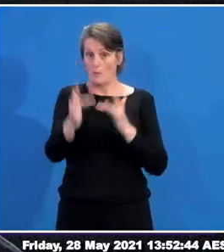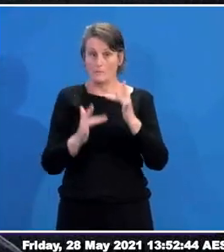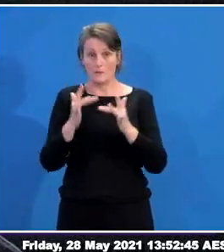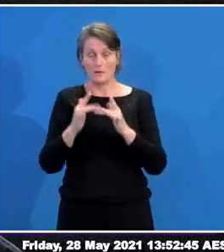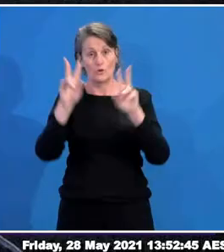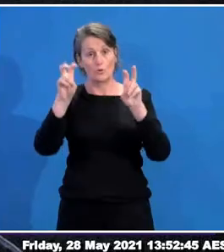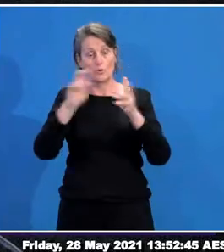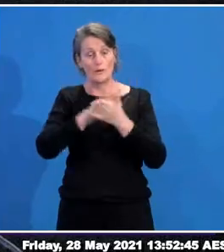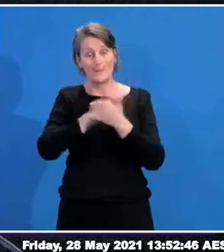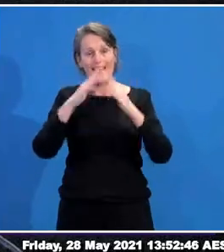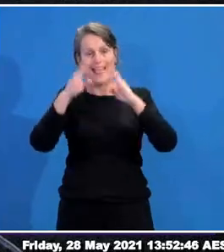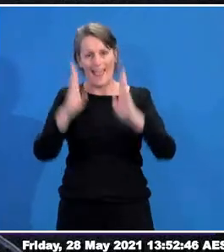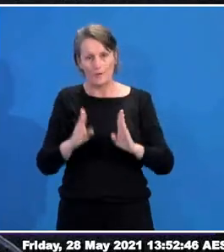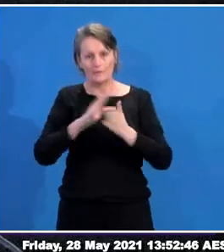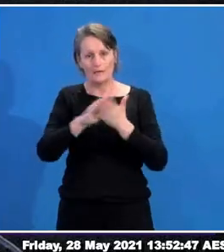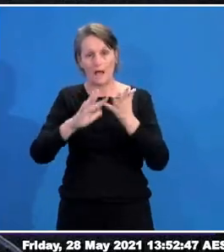Housing Hub and there is one called Nest.